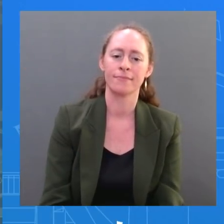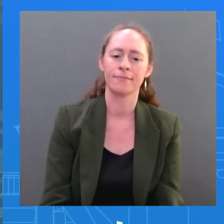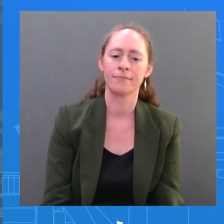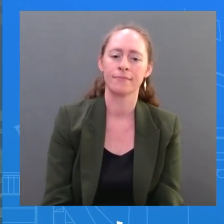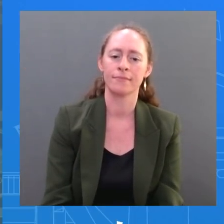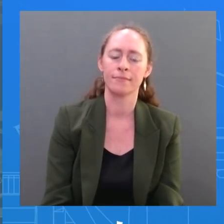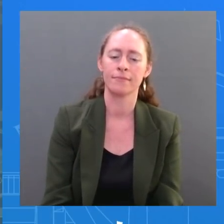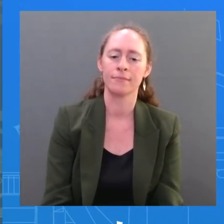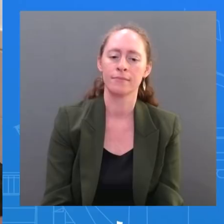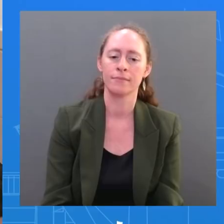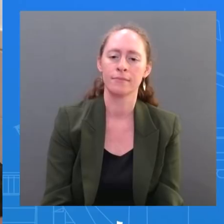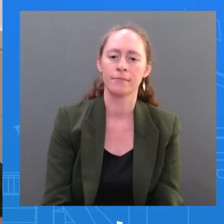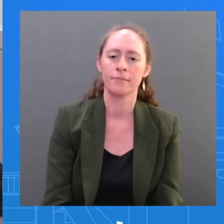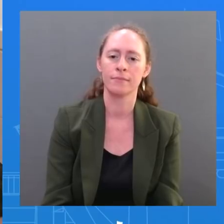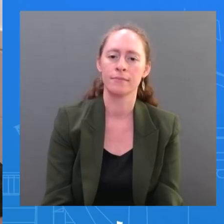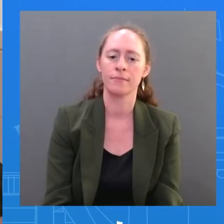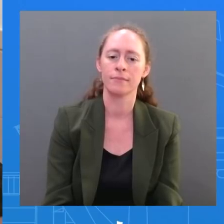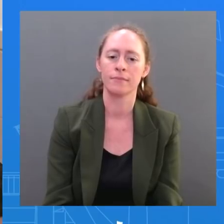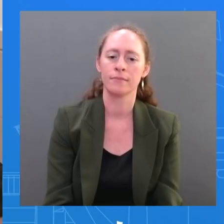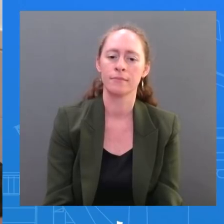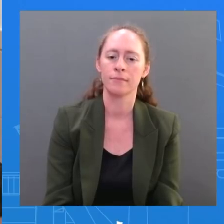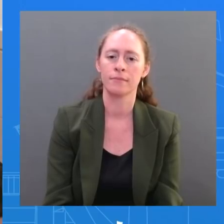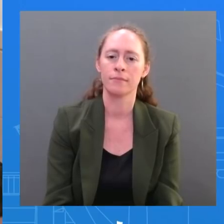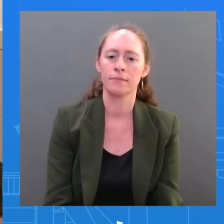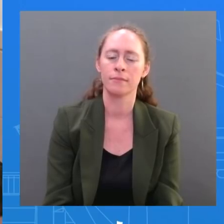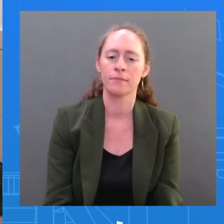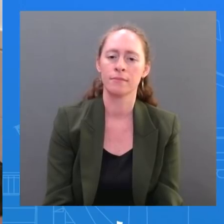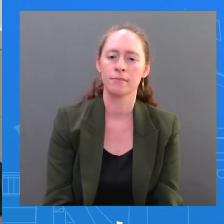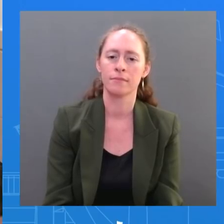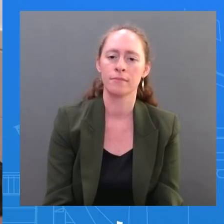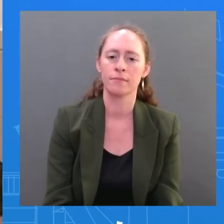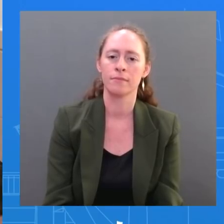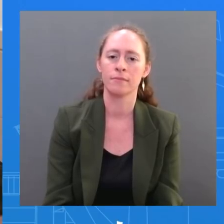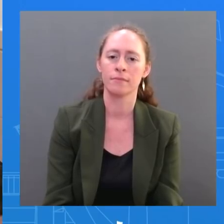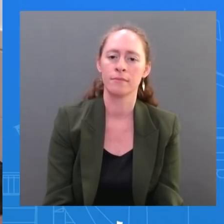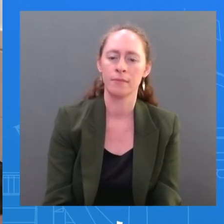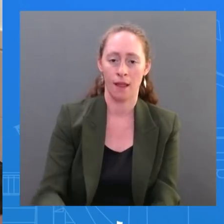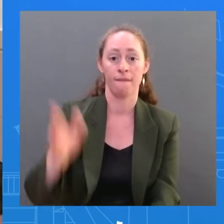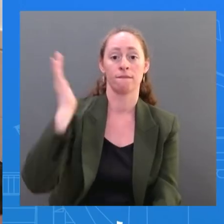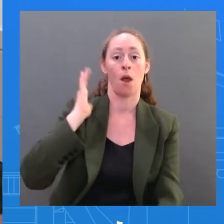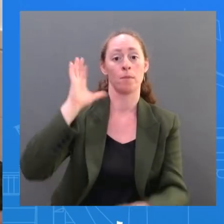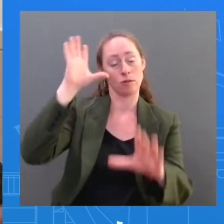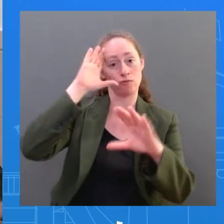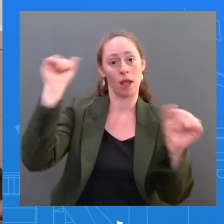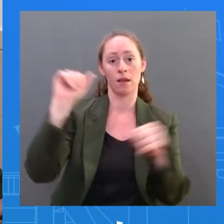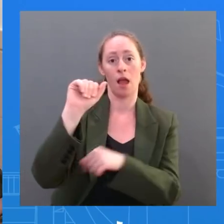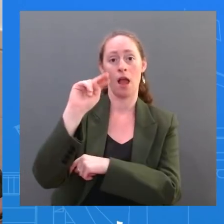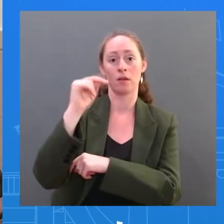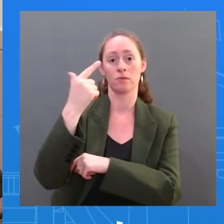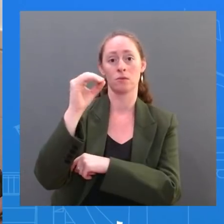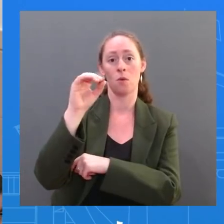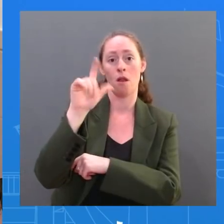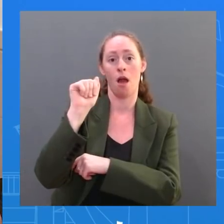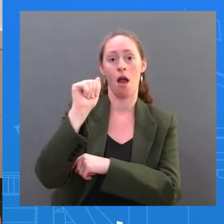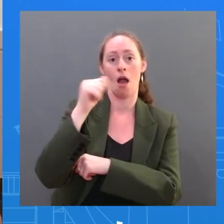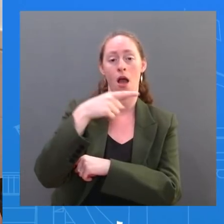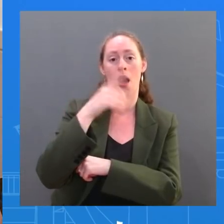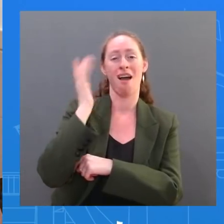died today at the age of 79. Does the President have any reaction or any plans to call President João Lourenço? Ms. Jean-Pierre: So I --